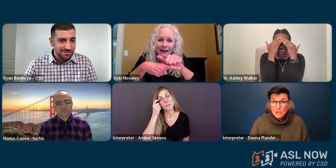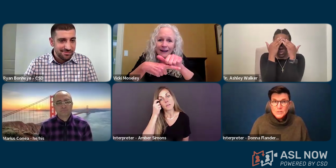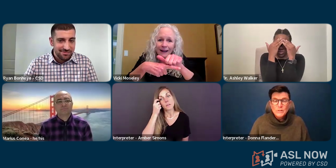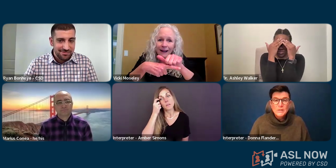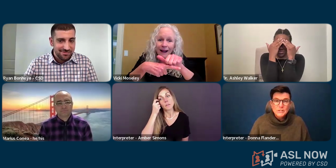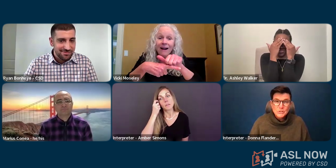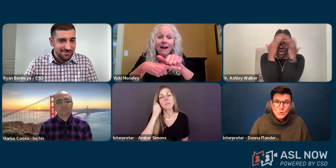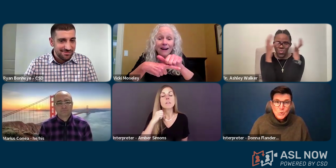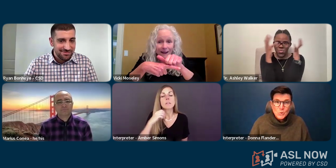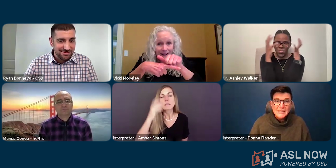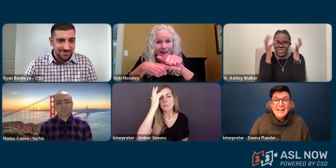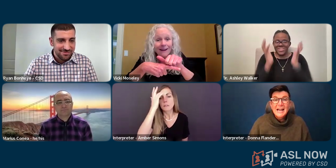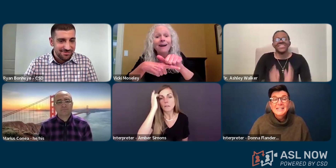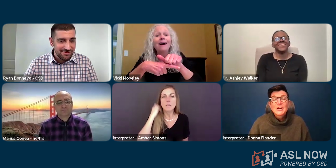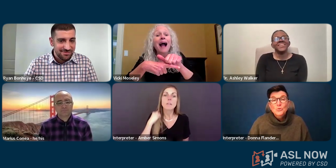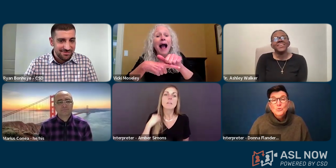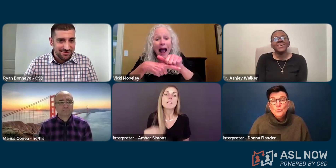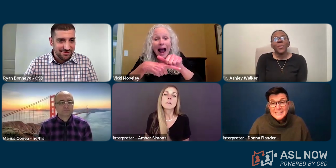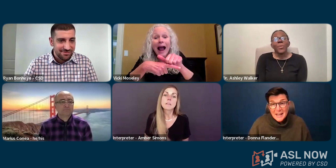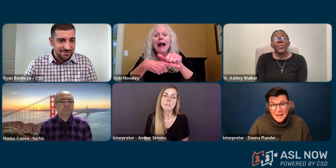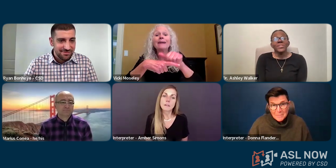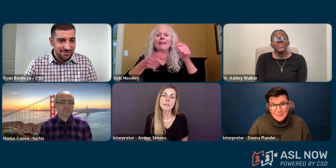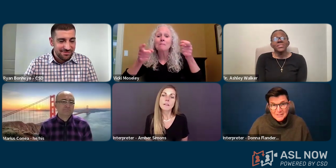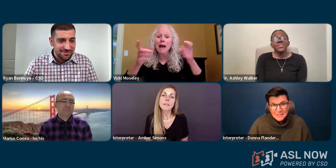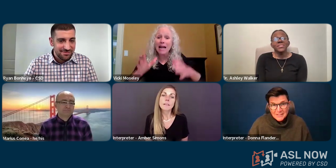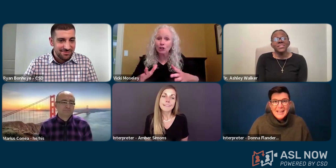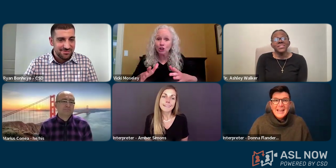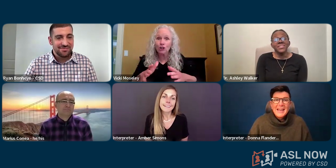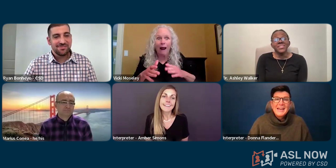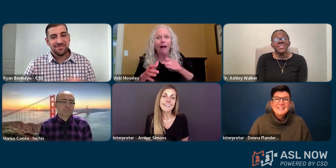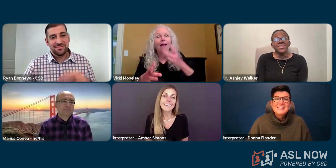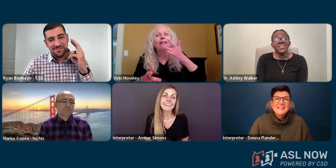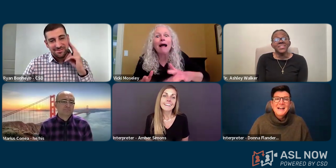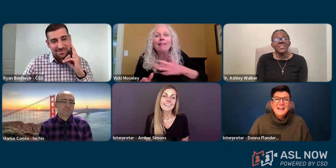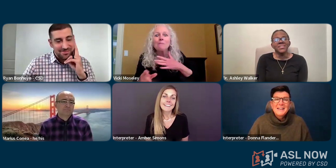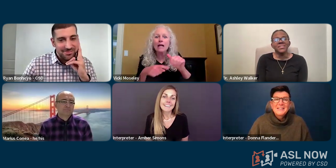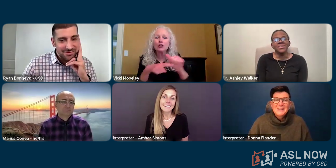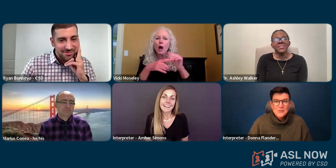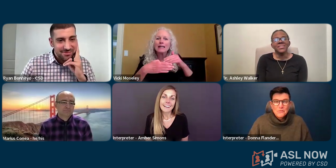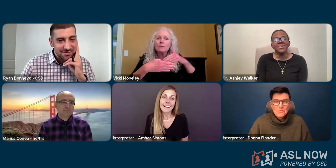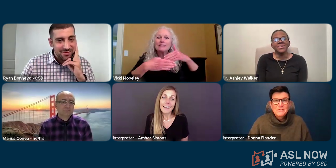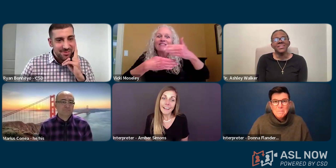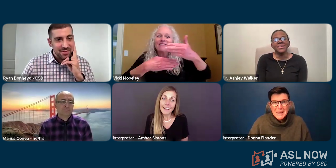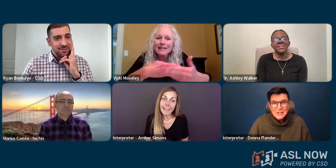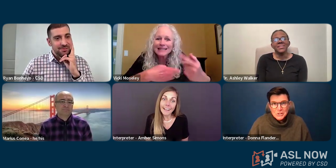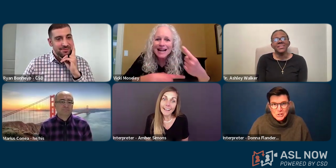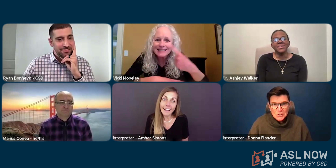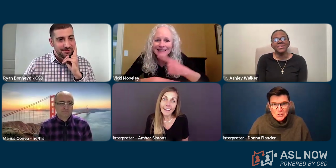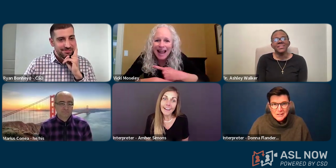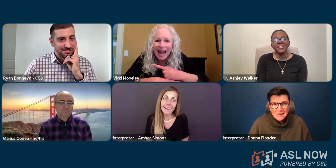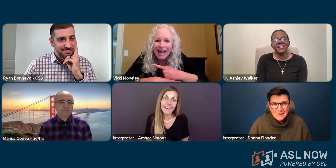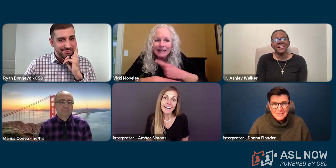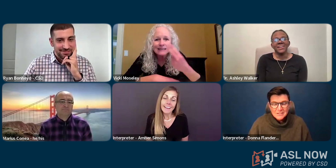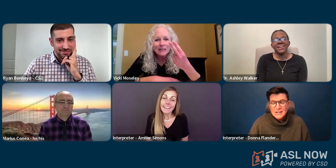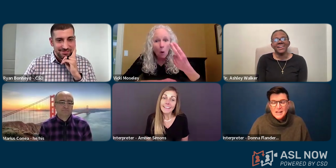he learned this when he was in school and he got written up. And, you know, the manager